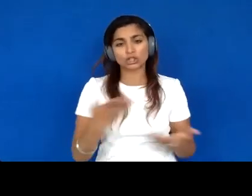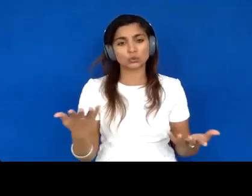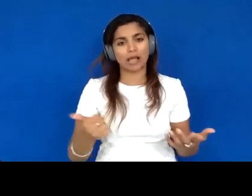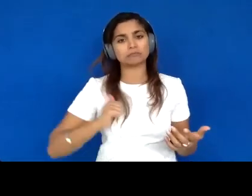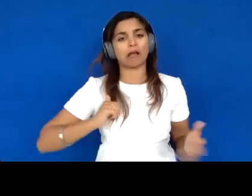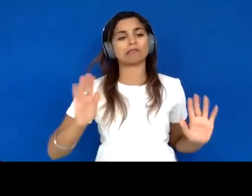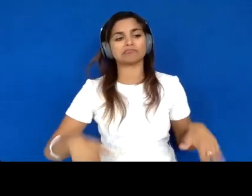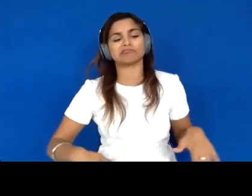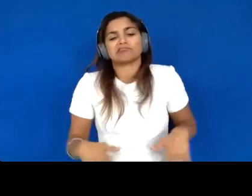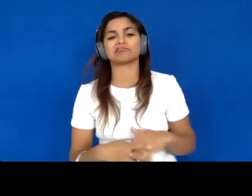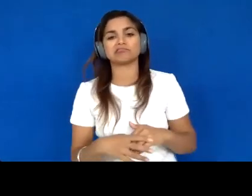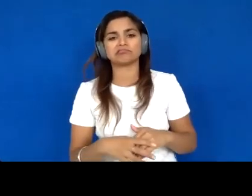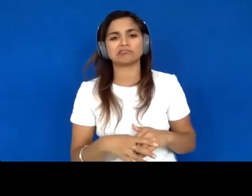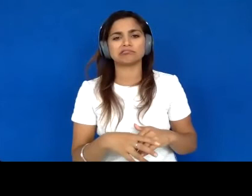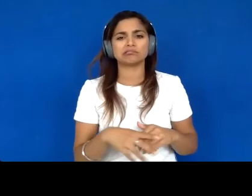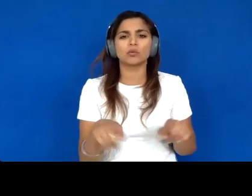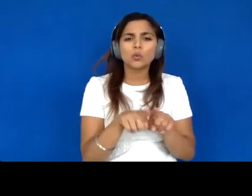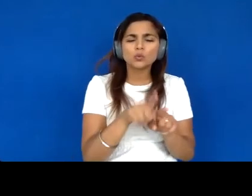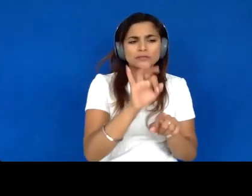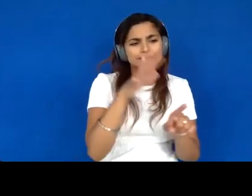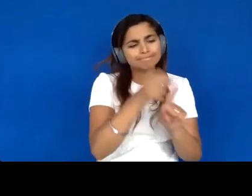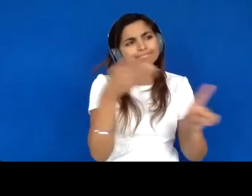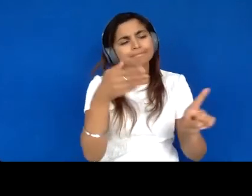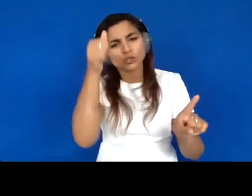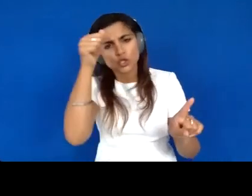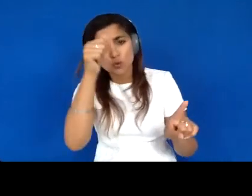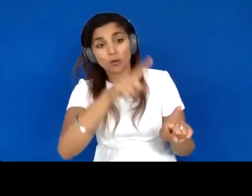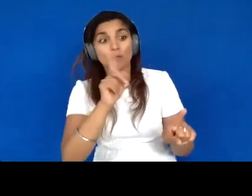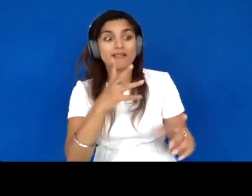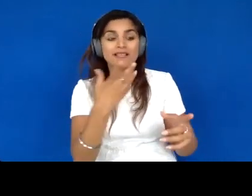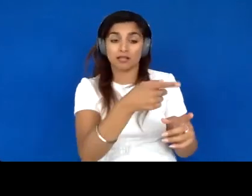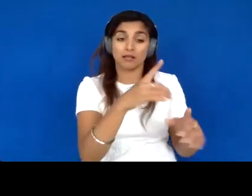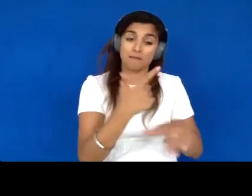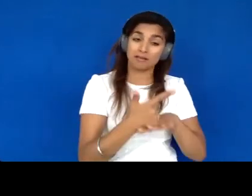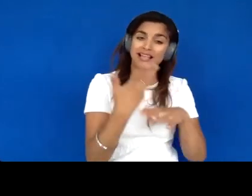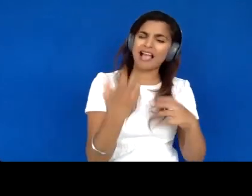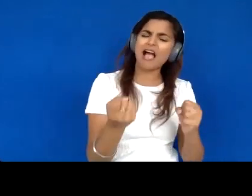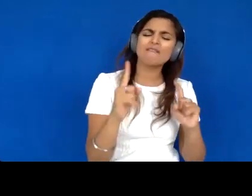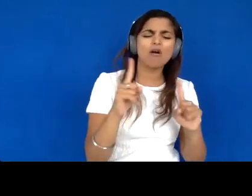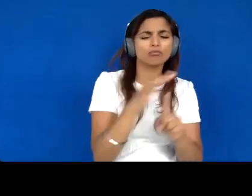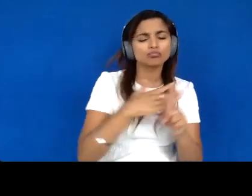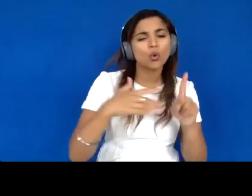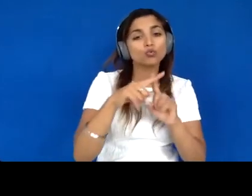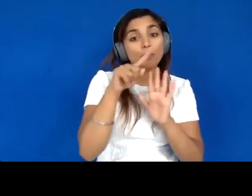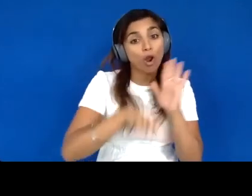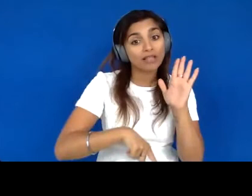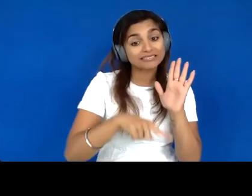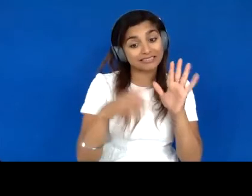media have in helping shape up social policies around disability particularly in relation to the various models of disability discussed throughout this